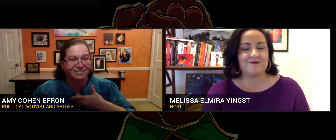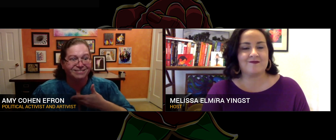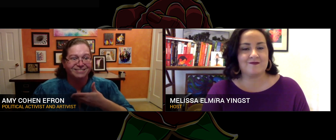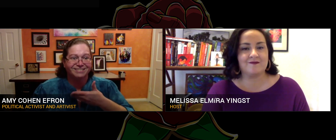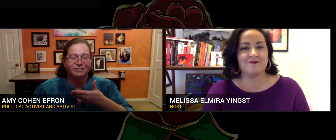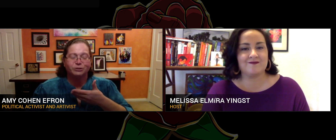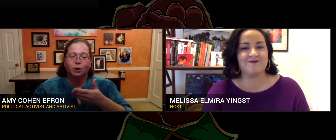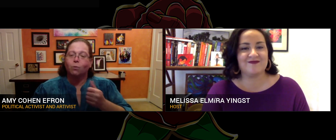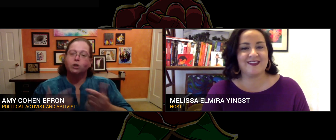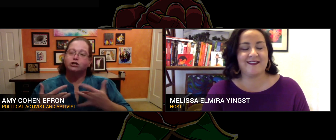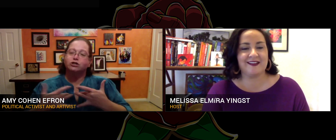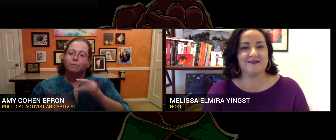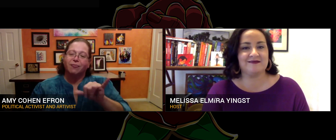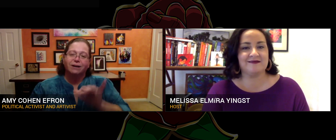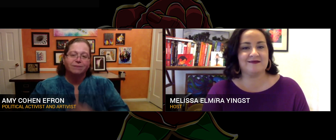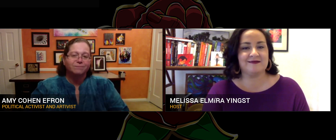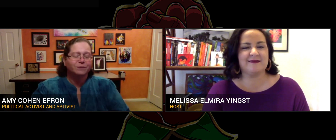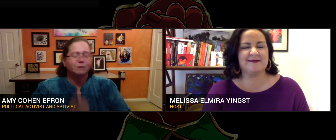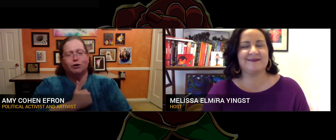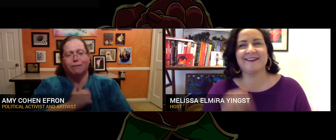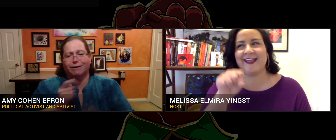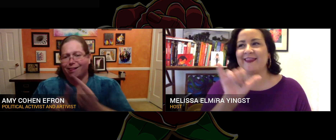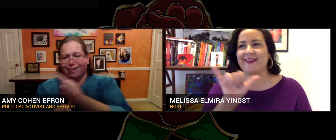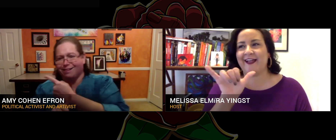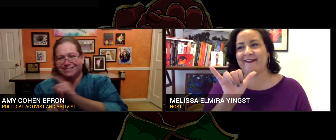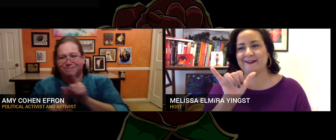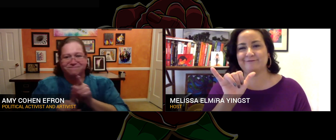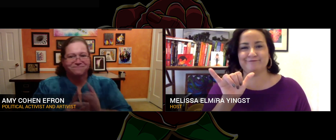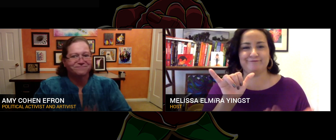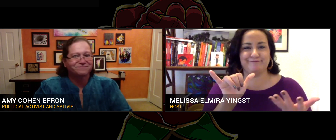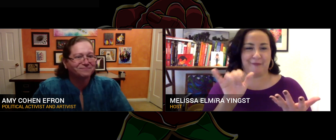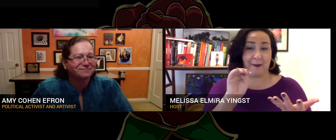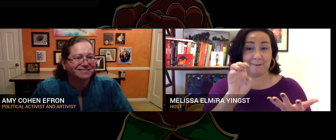I'm concerned about that. Sorry to be random.